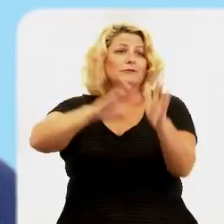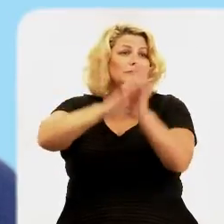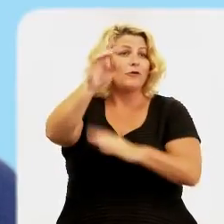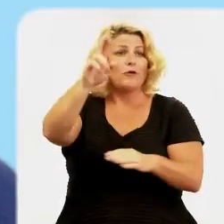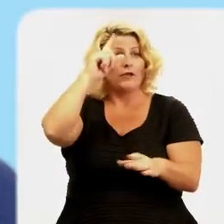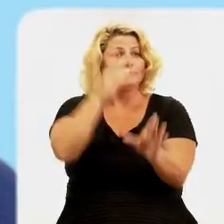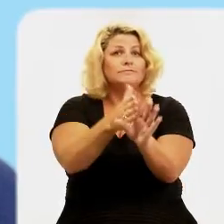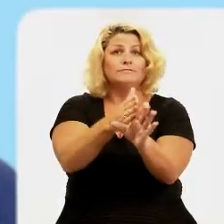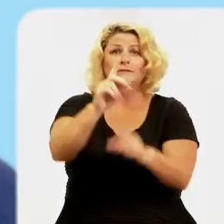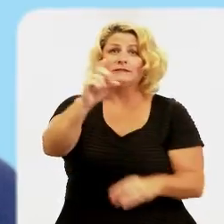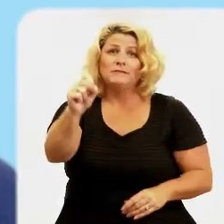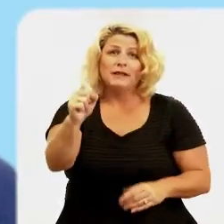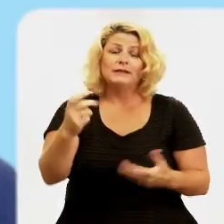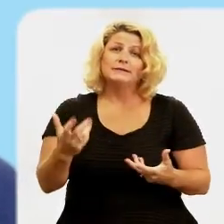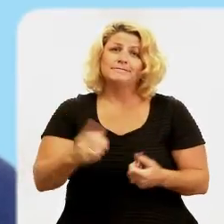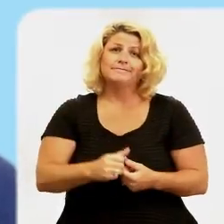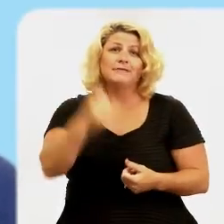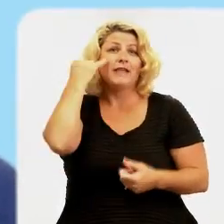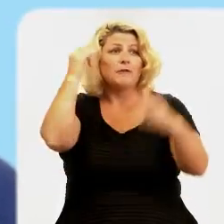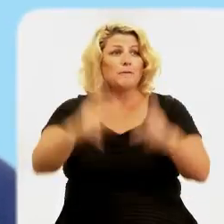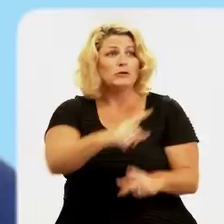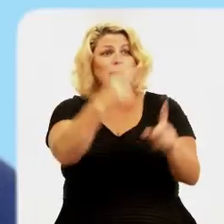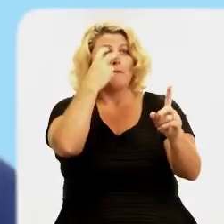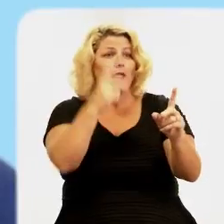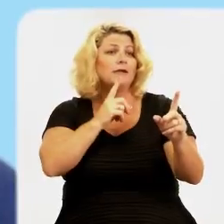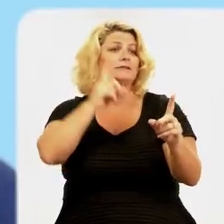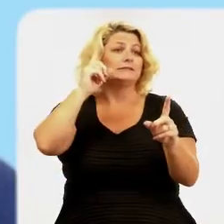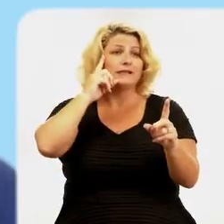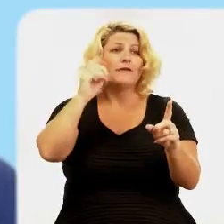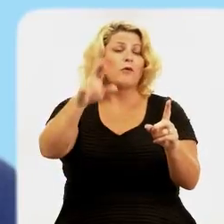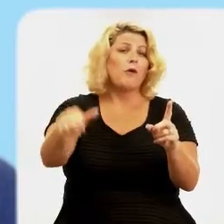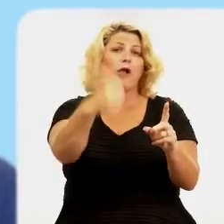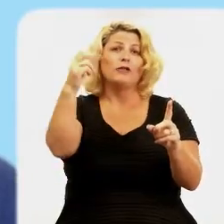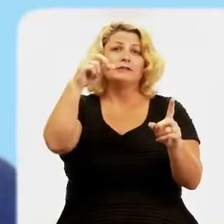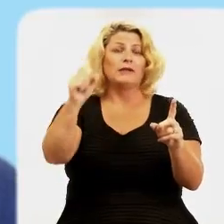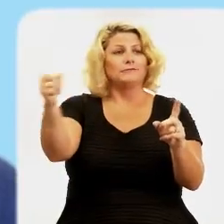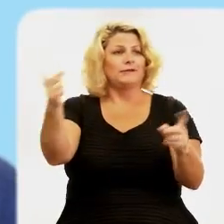developmental, or psychiatric disability. Or if a person is blind, deaf, or has other disabilities.